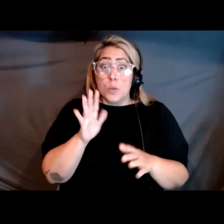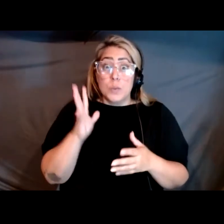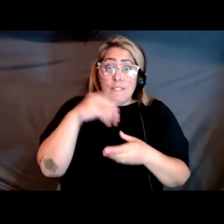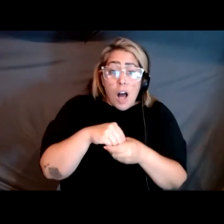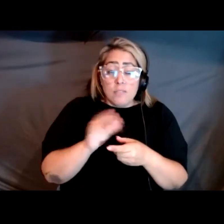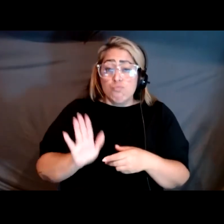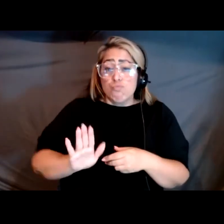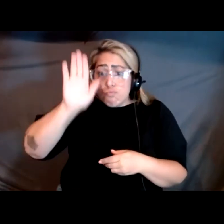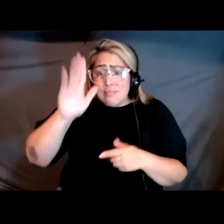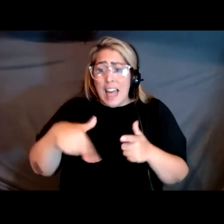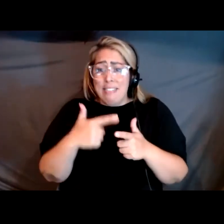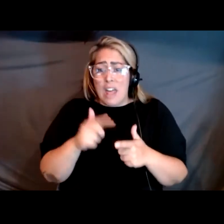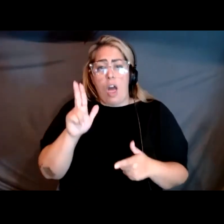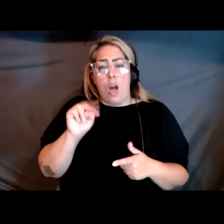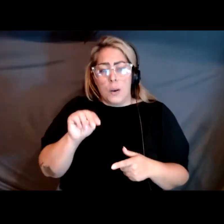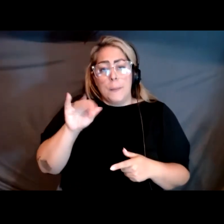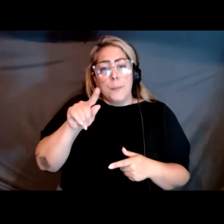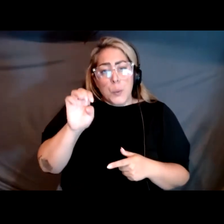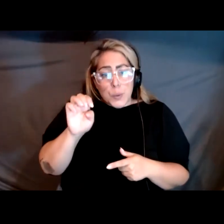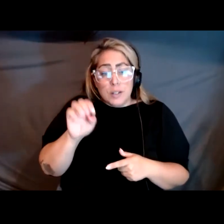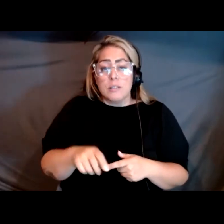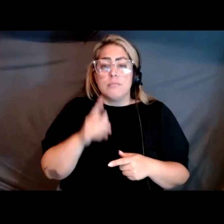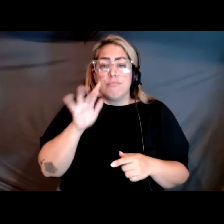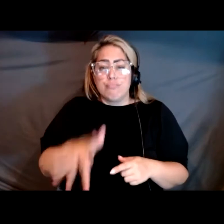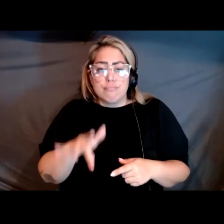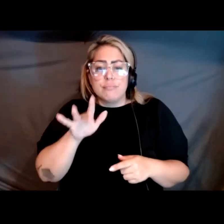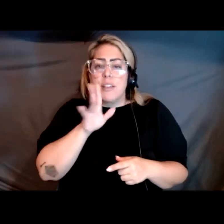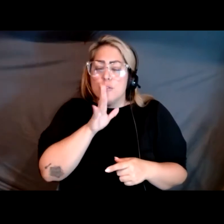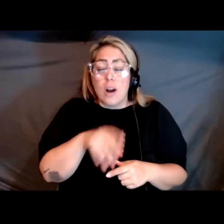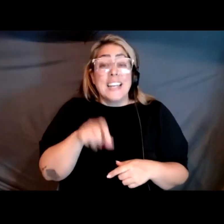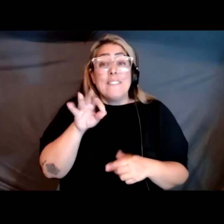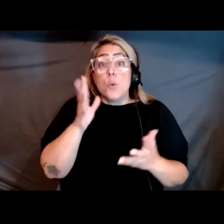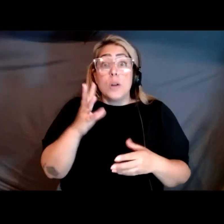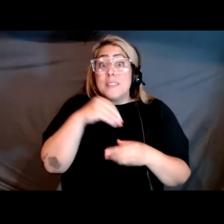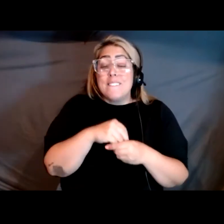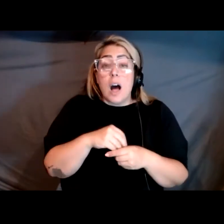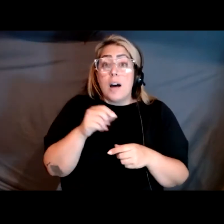If you would like to ask anonymously please message any of the Dance/NYC staff on the call.